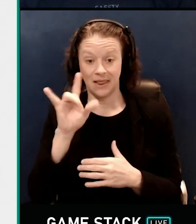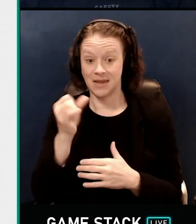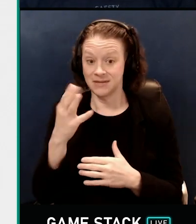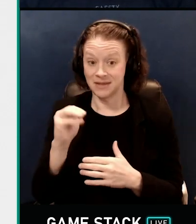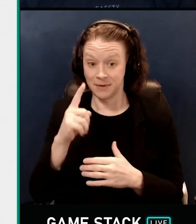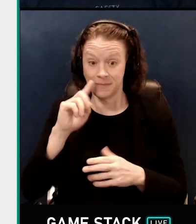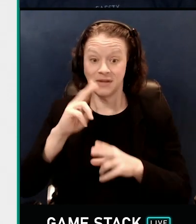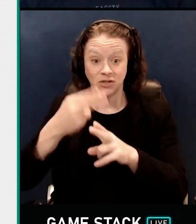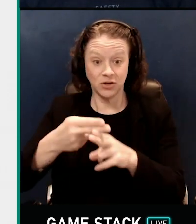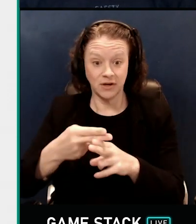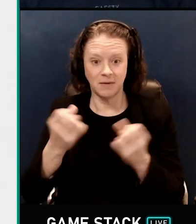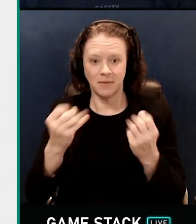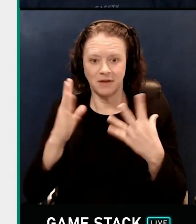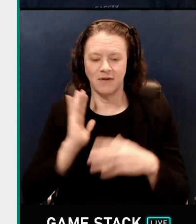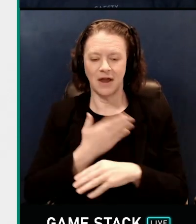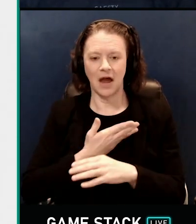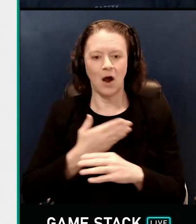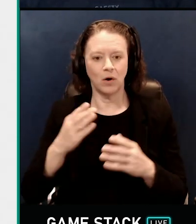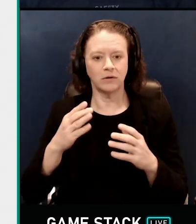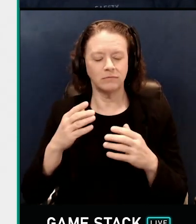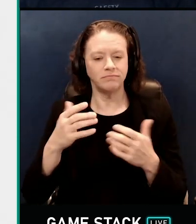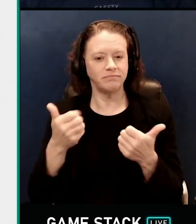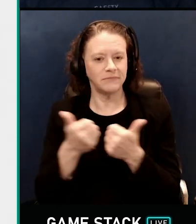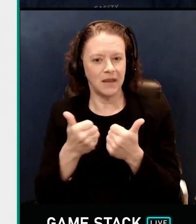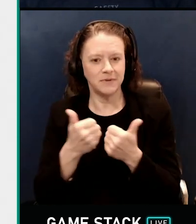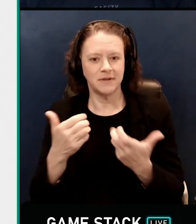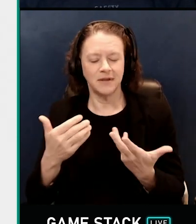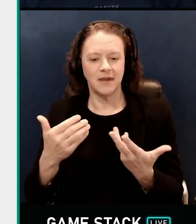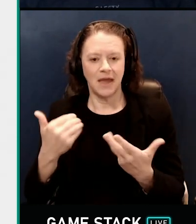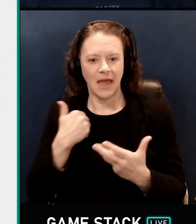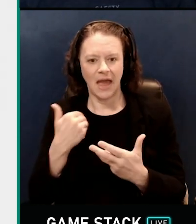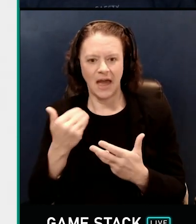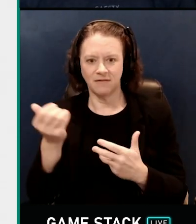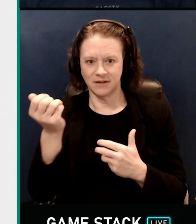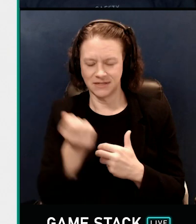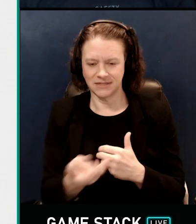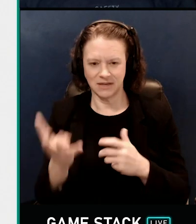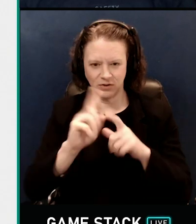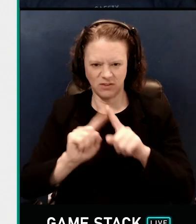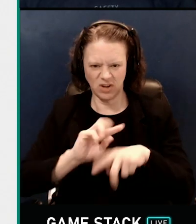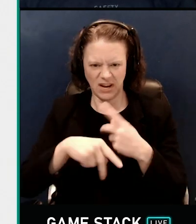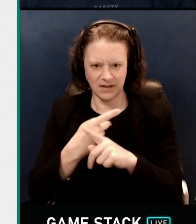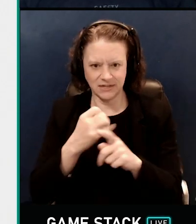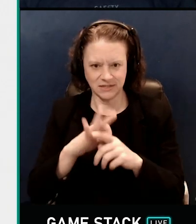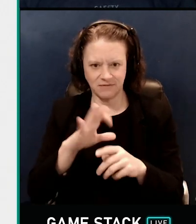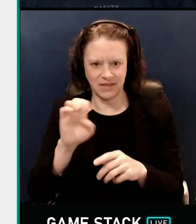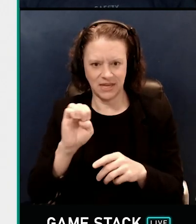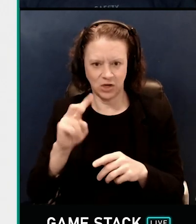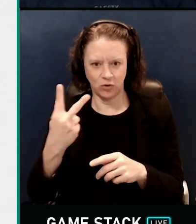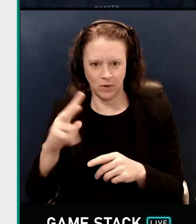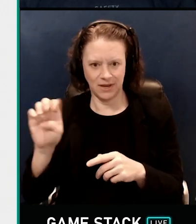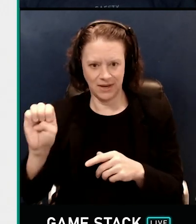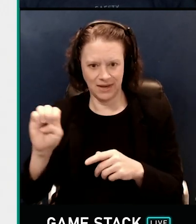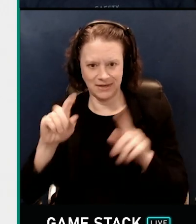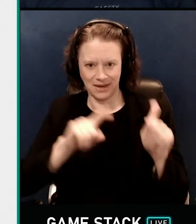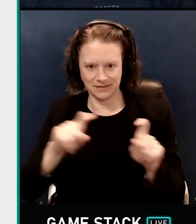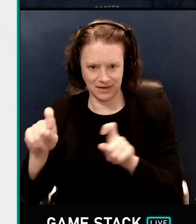form of automated end to end testing, traditionally involving debug tools and scripts. We use this approach for the entire campaign on Gears